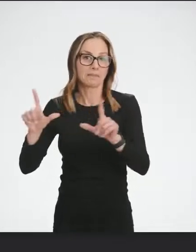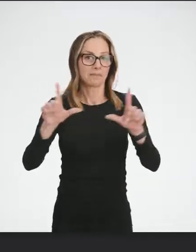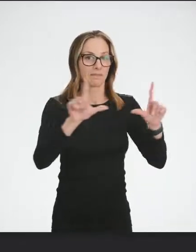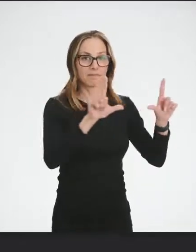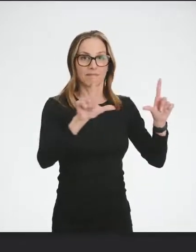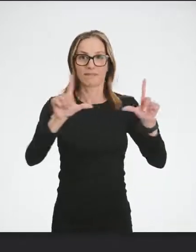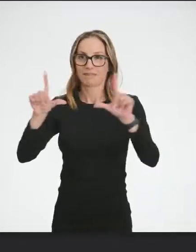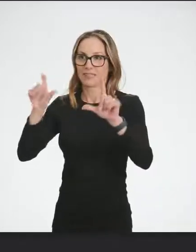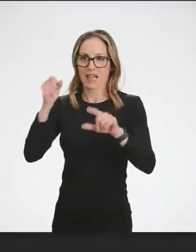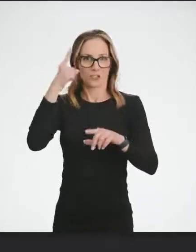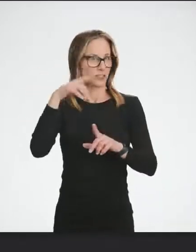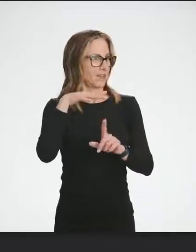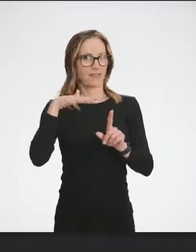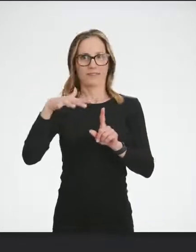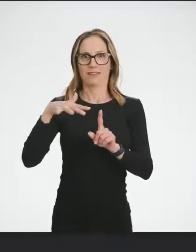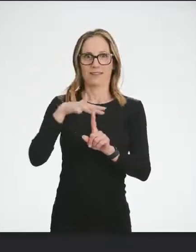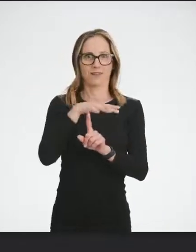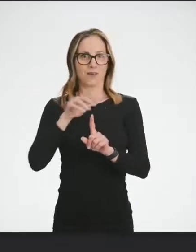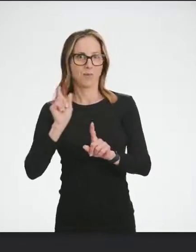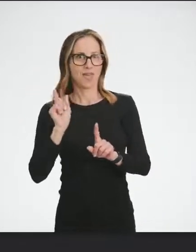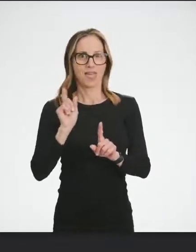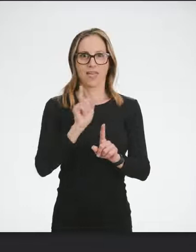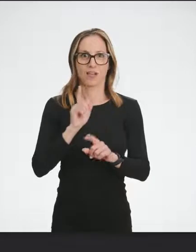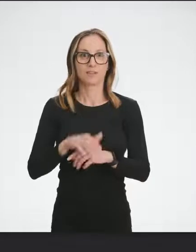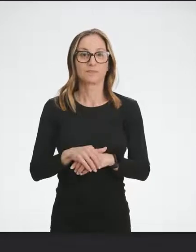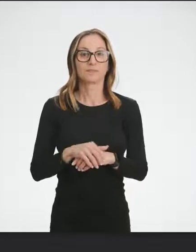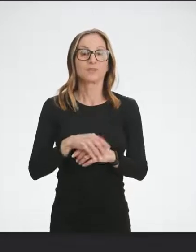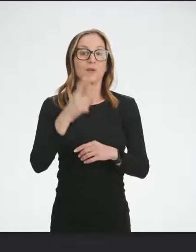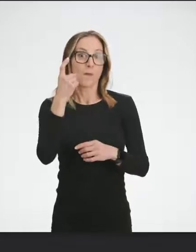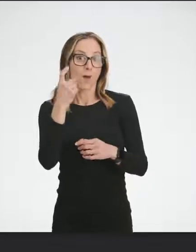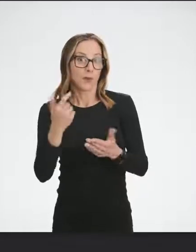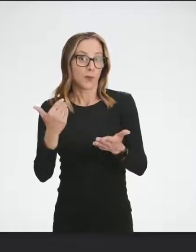to move around freely to get a better understanding of their surroundings.